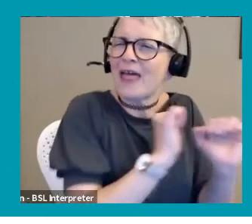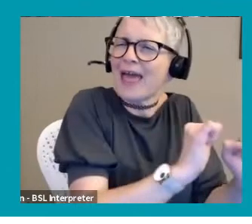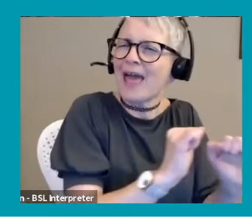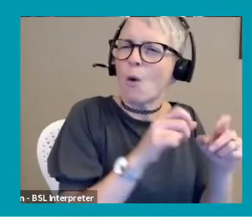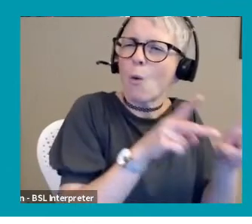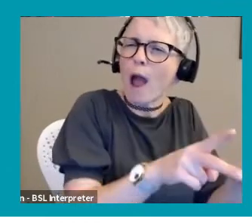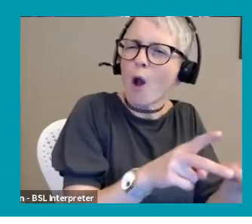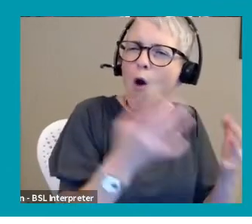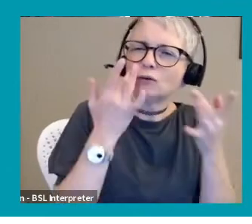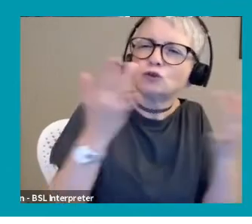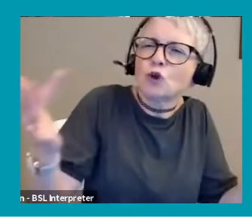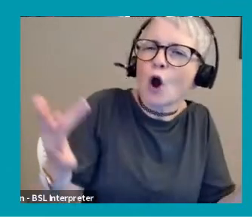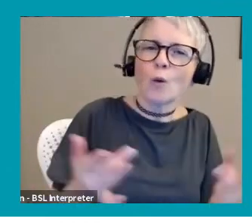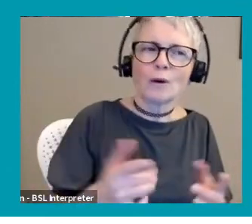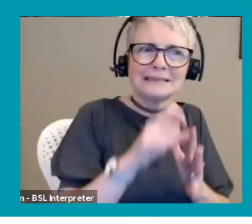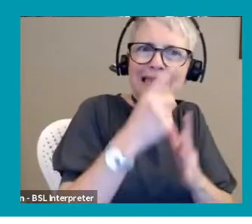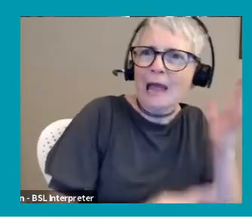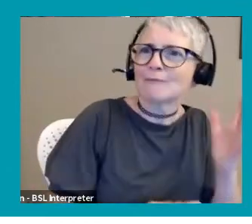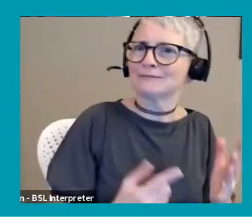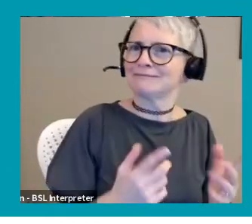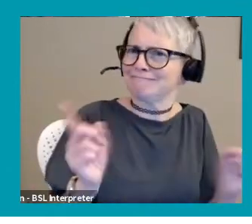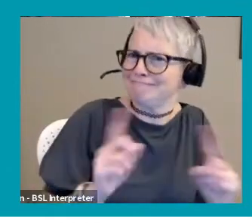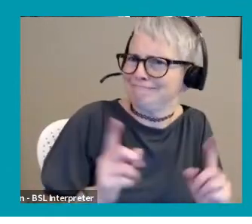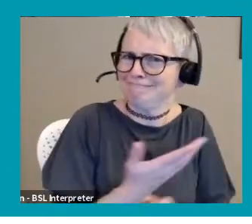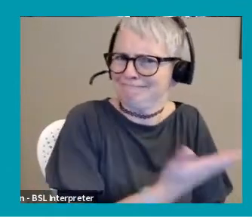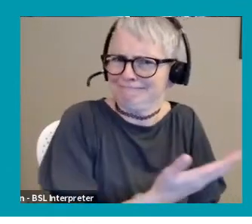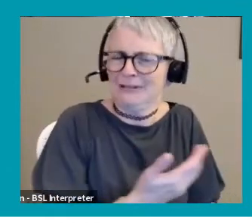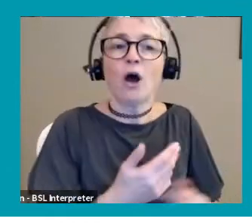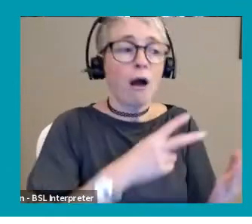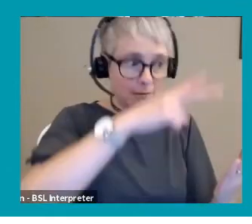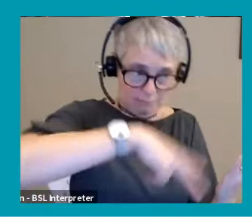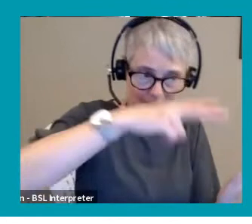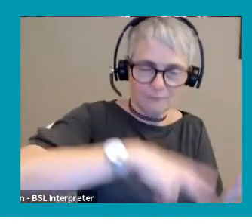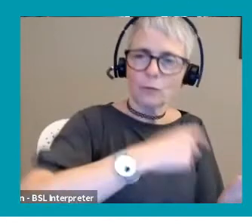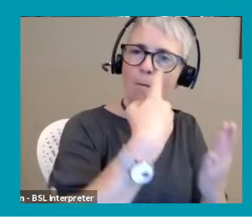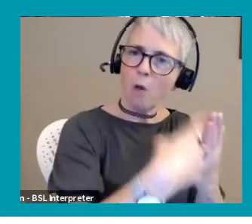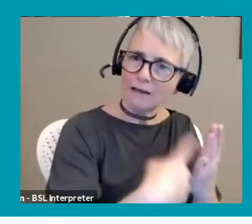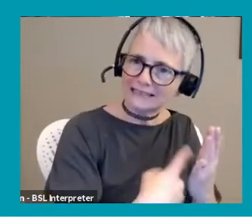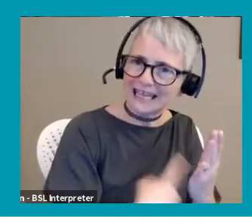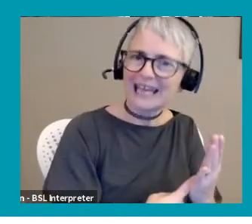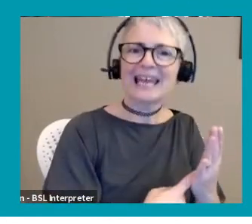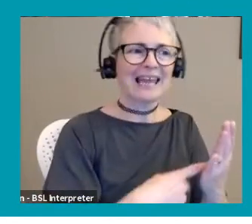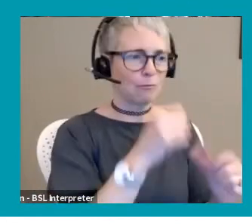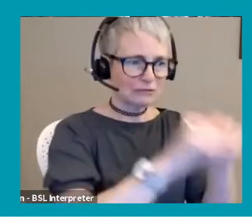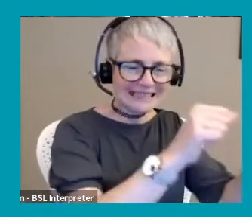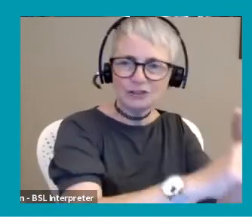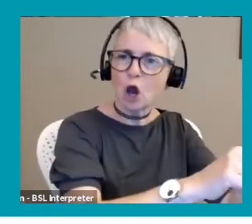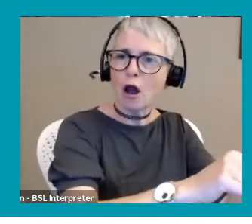? In relation to that read up on their policy and procedures and coming back to their values and mission statements and the